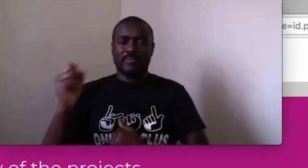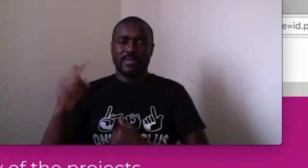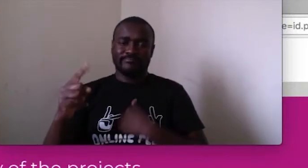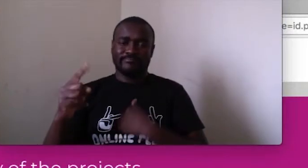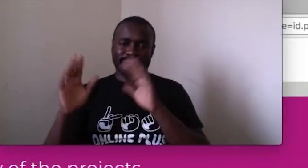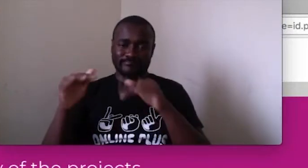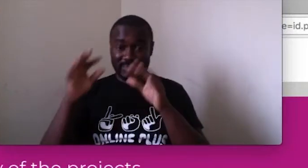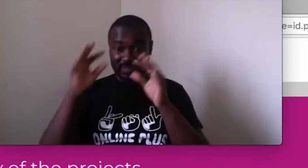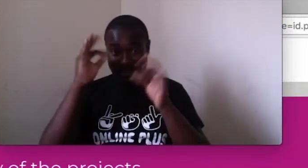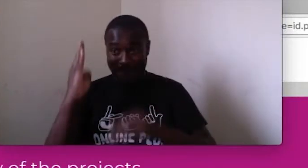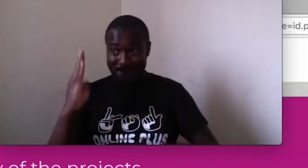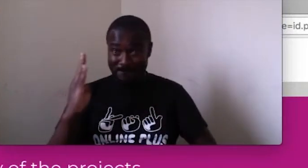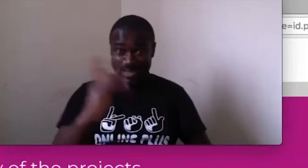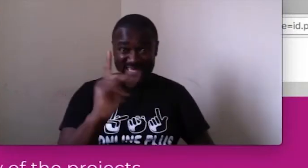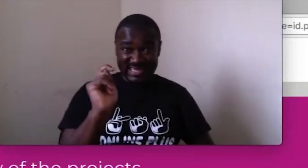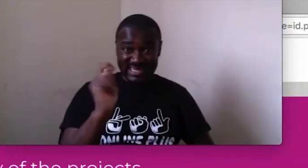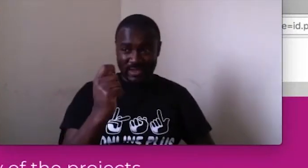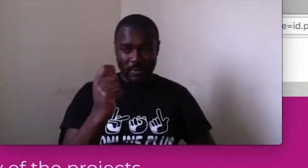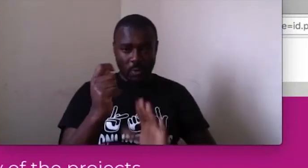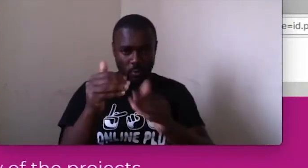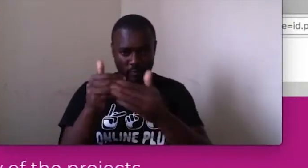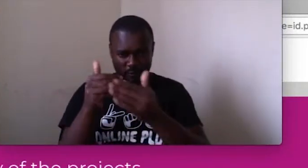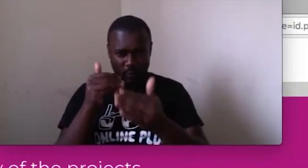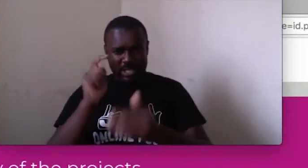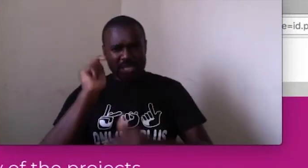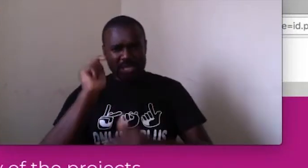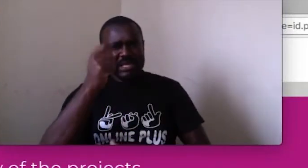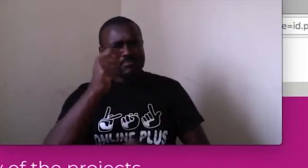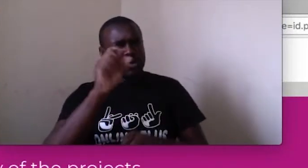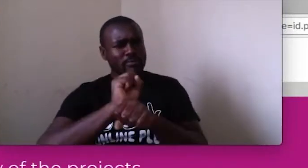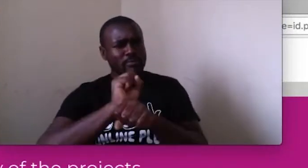I decided You know what? Let me come back to Kenya